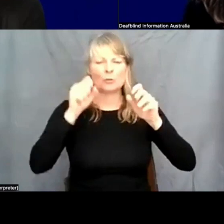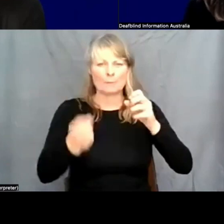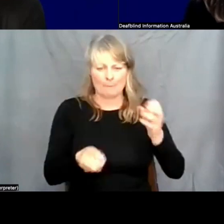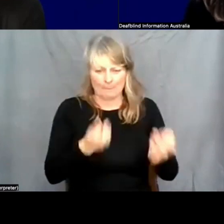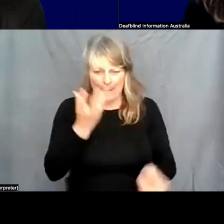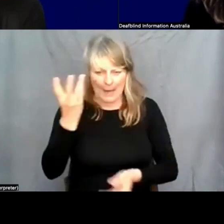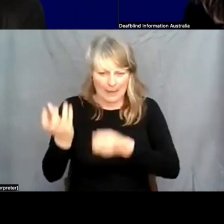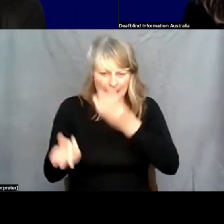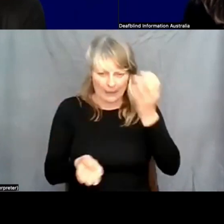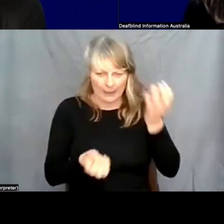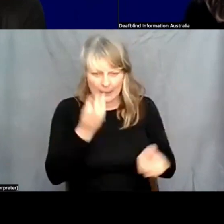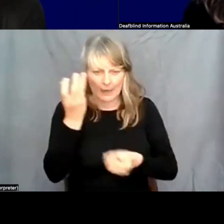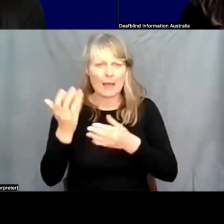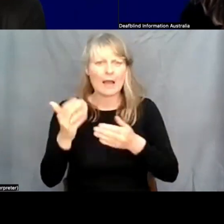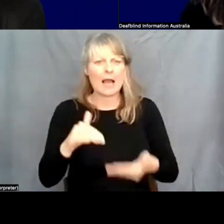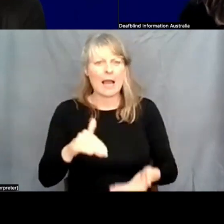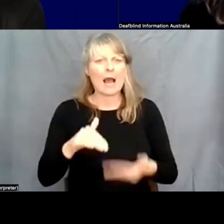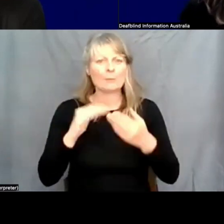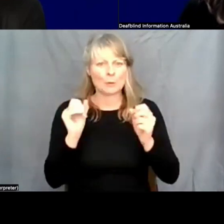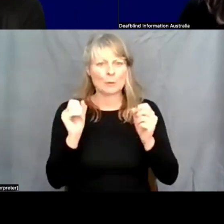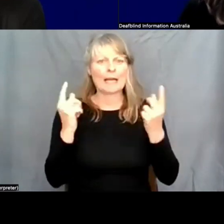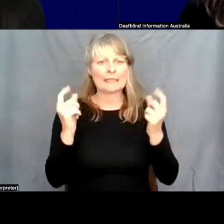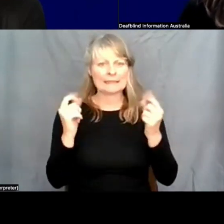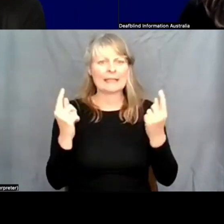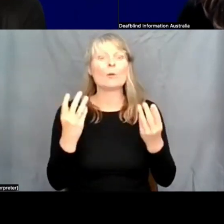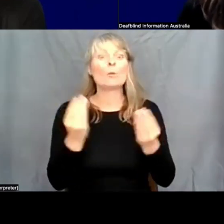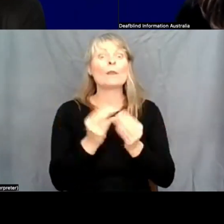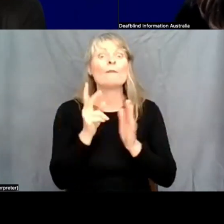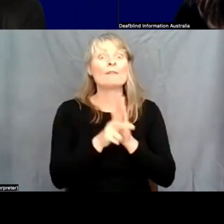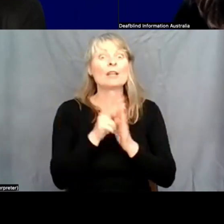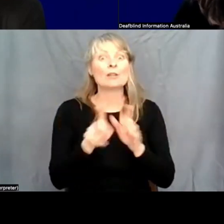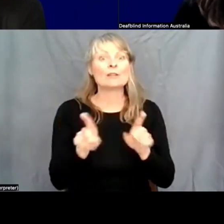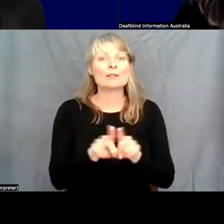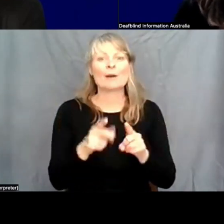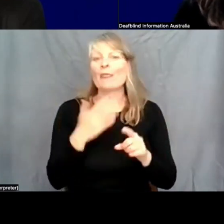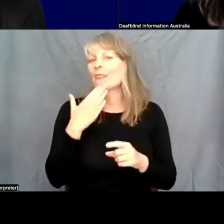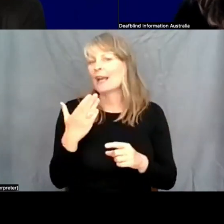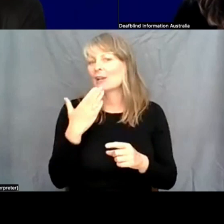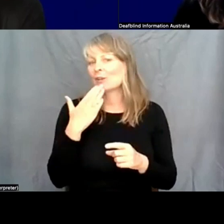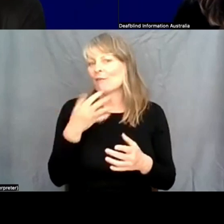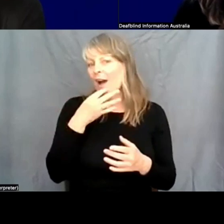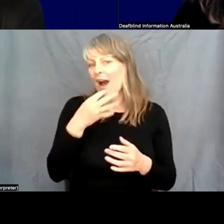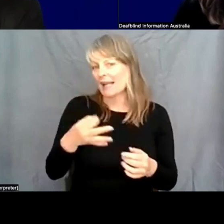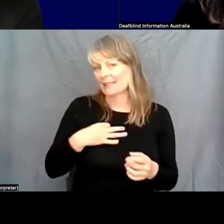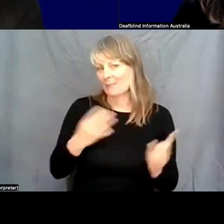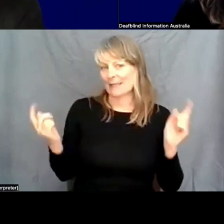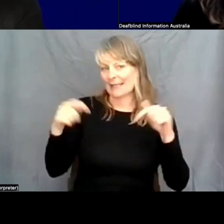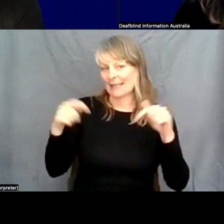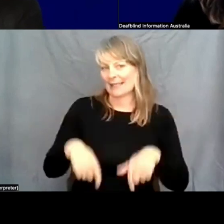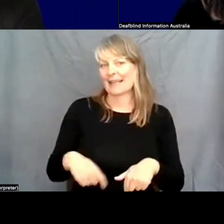and the videos highlighted so well. So thank you so much Steve. Thank you Merry. Thank you for asking me and thank you for listening everybody